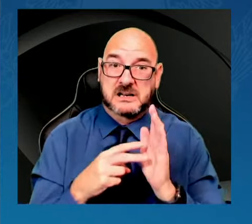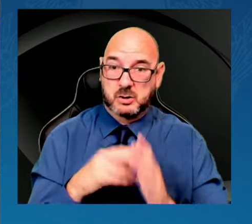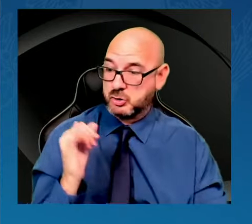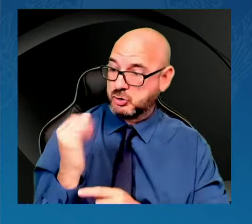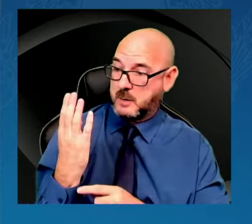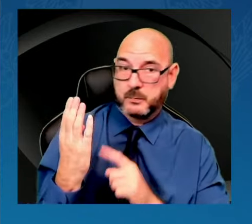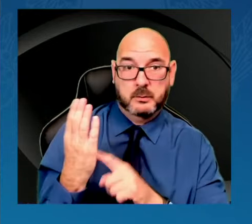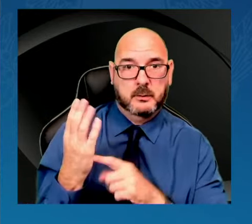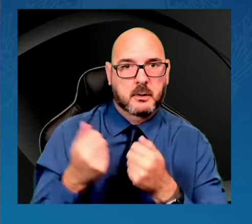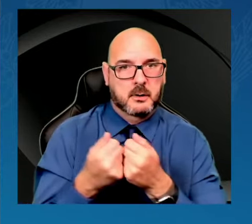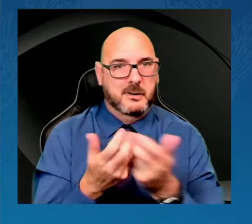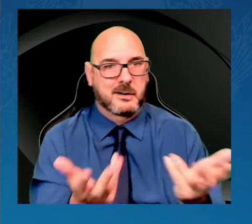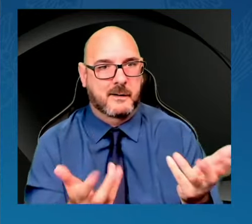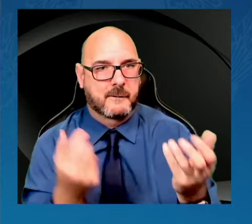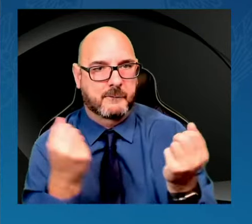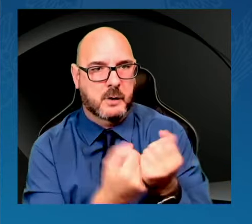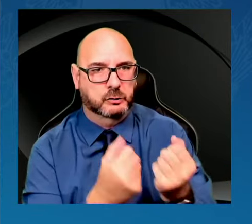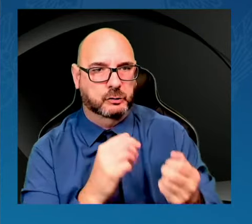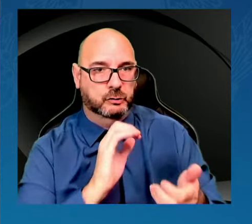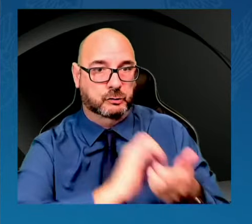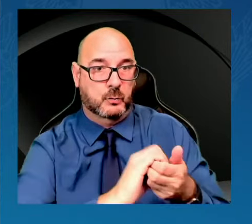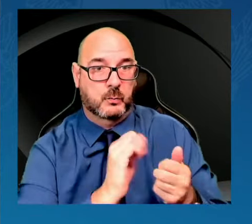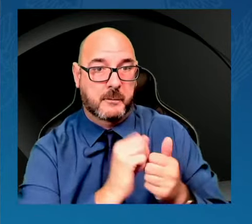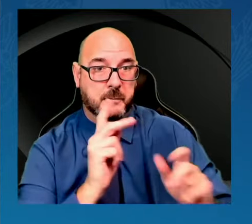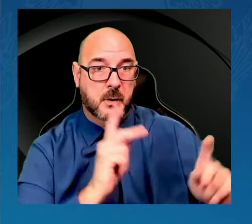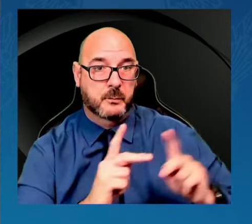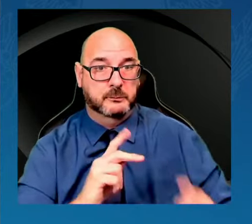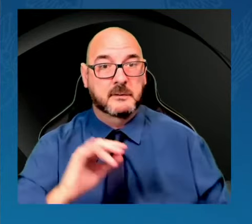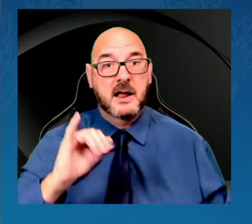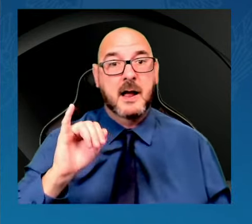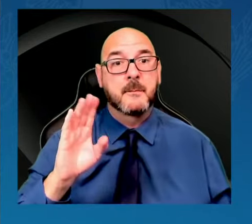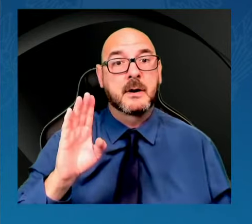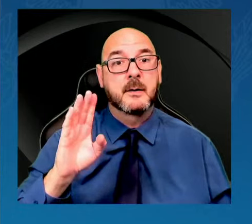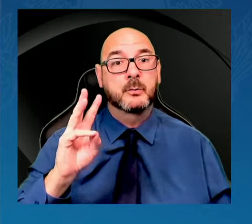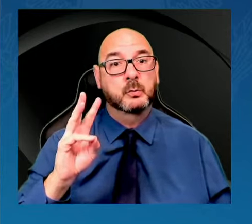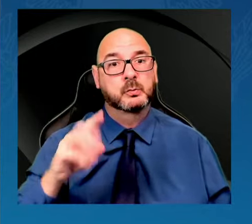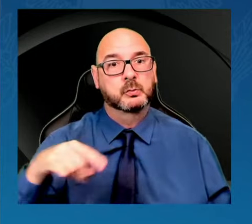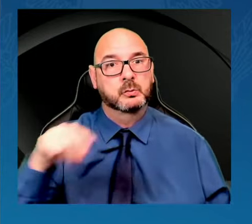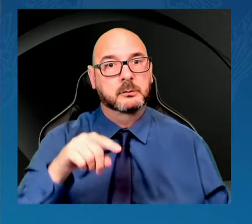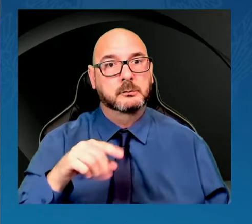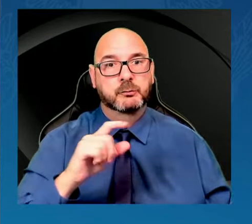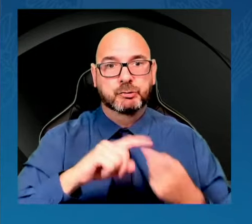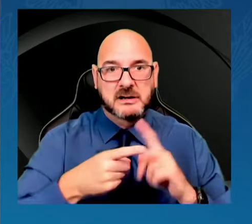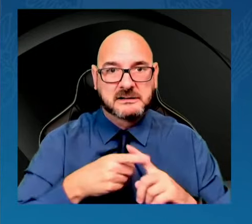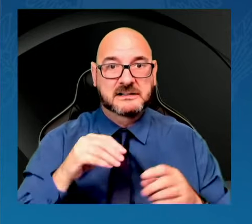and all of our friends in labor with those great apprenticeship programs